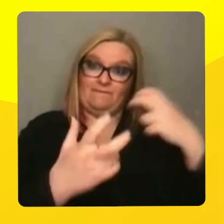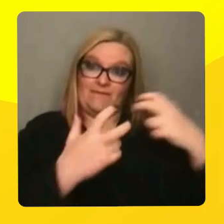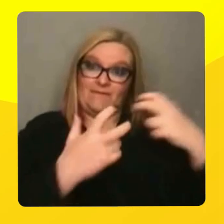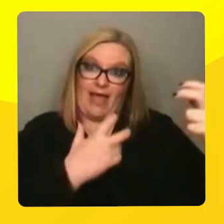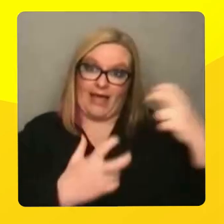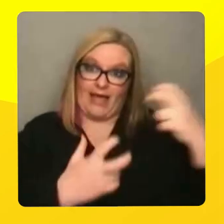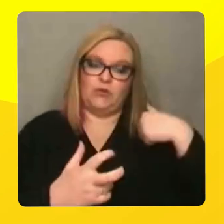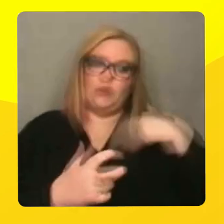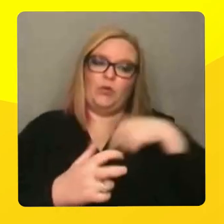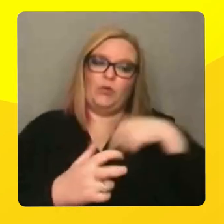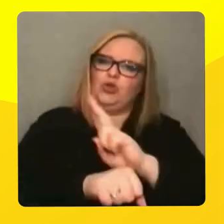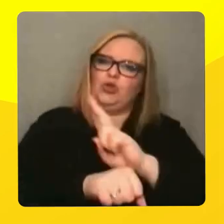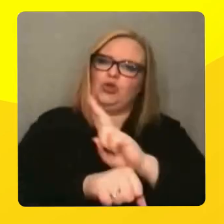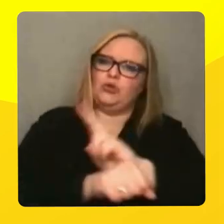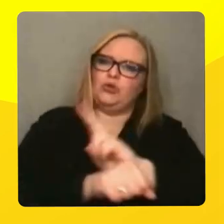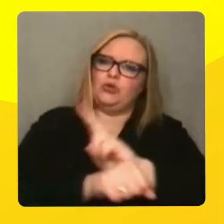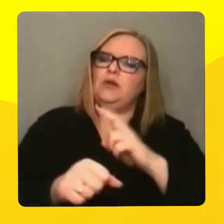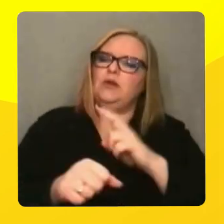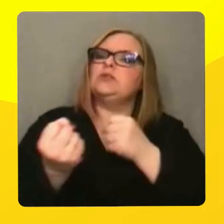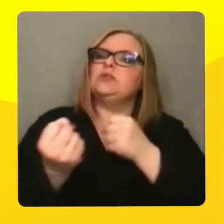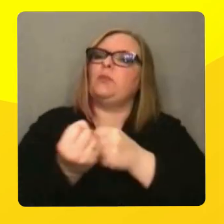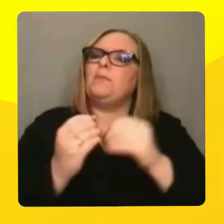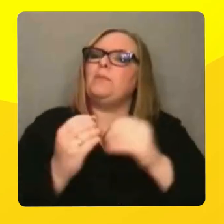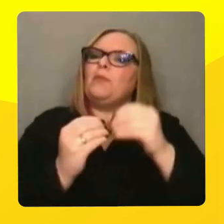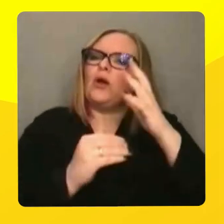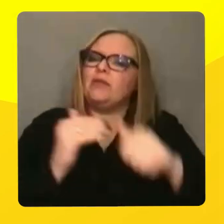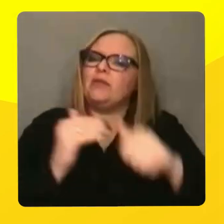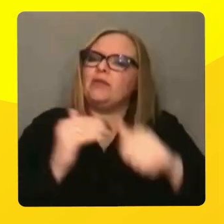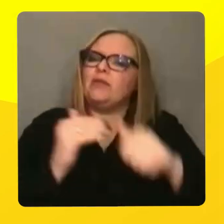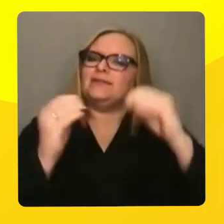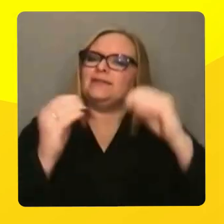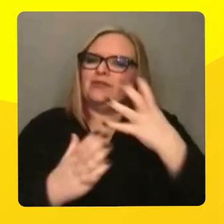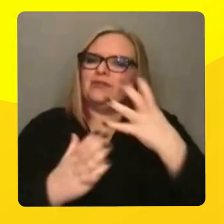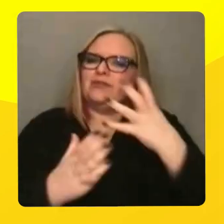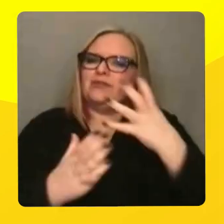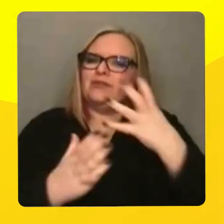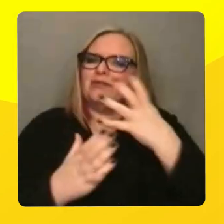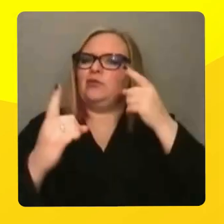than our teachers and help achieve the goal of CSforALL. Amazing.